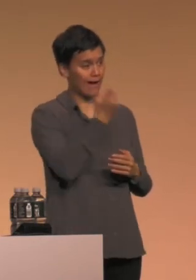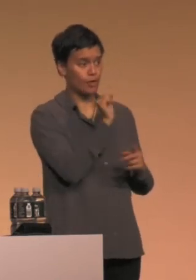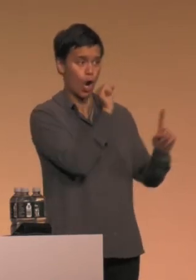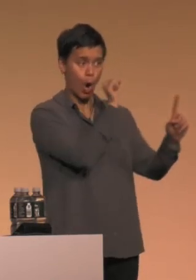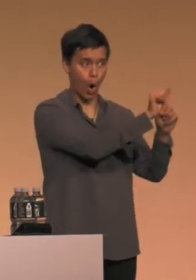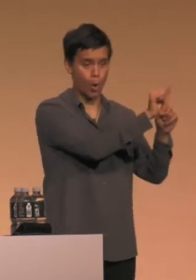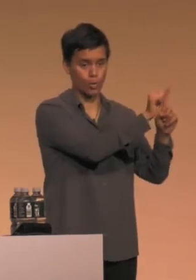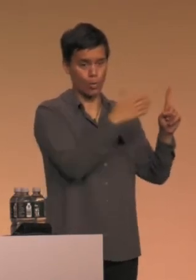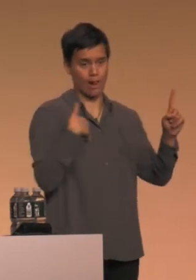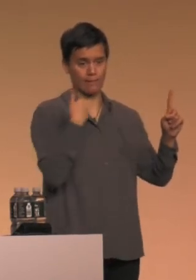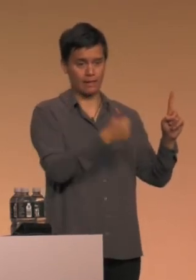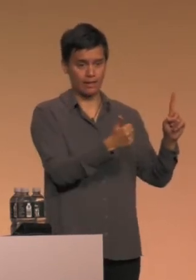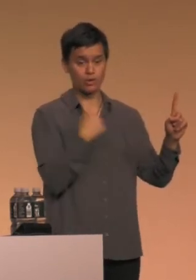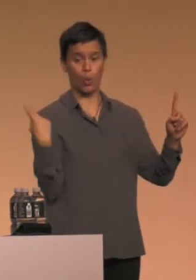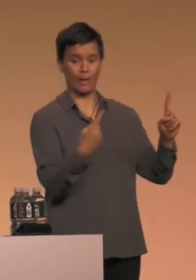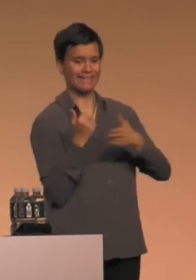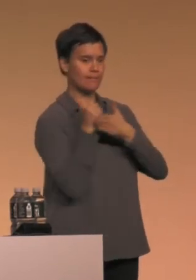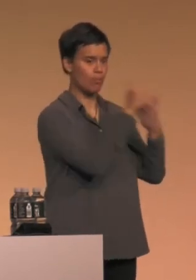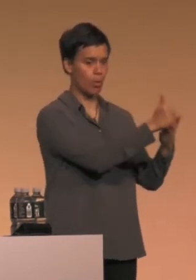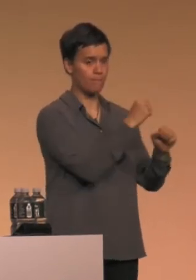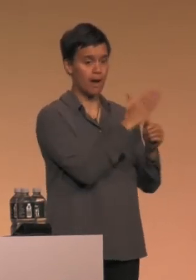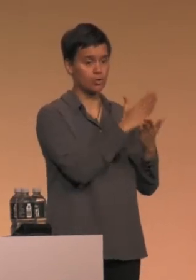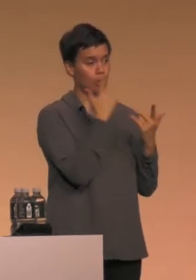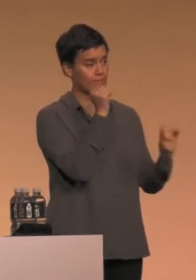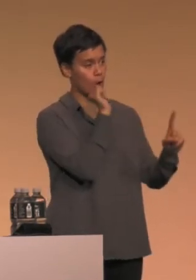provide them support to enable that to happen.